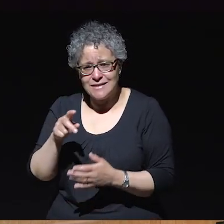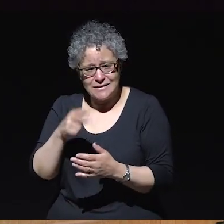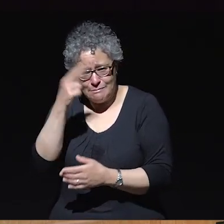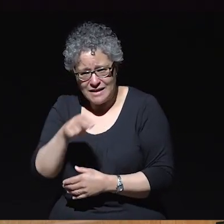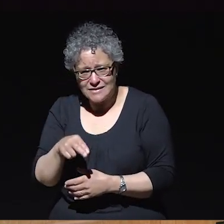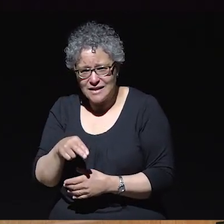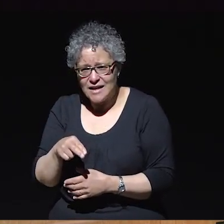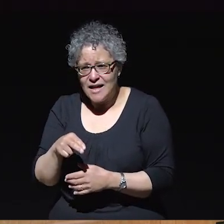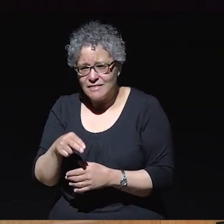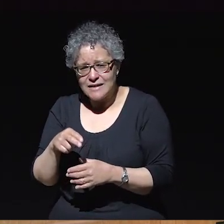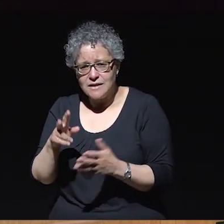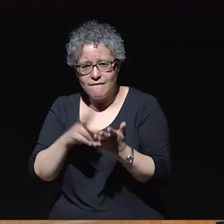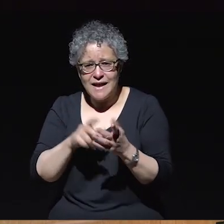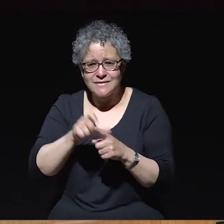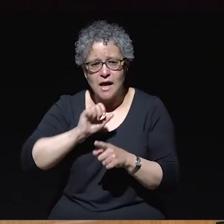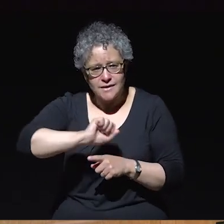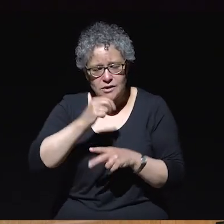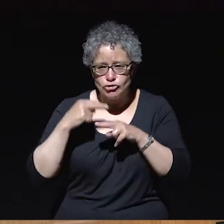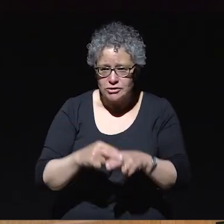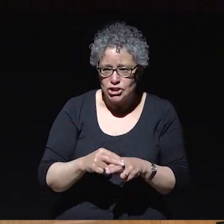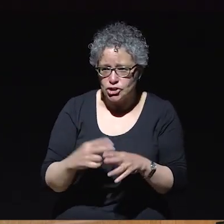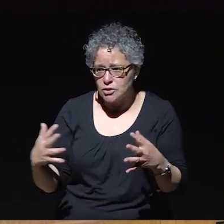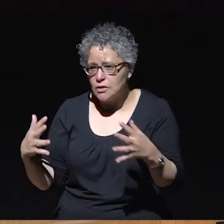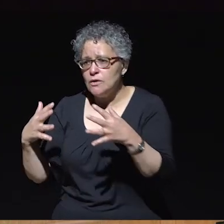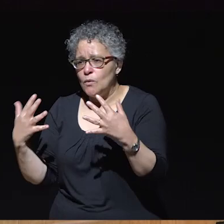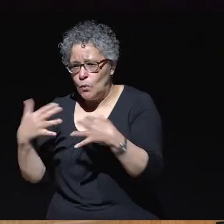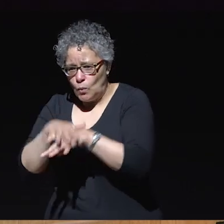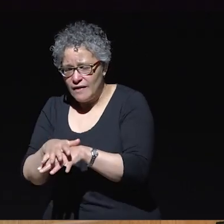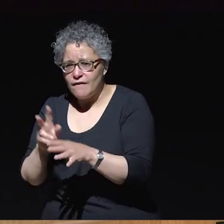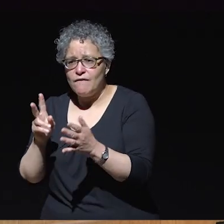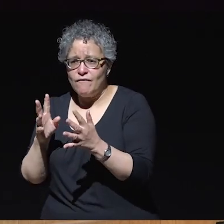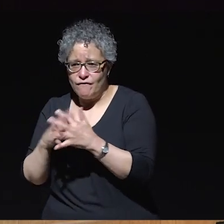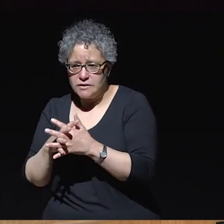of the Van Dyck tradition with that of Antoine Watteau and 18th-century French.